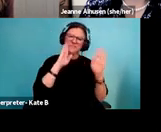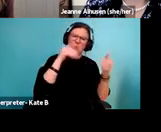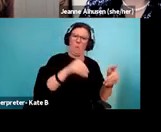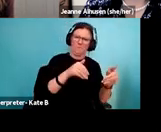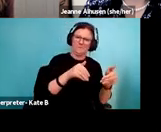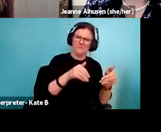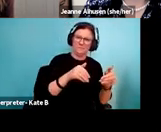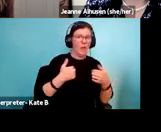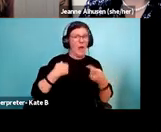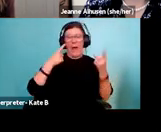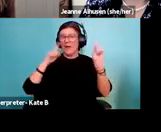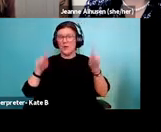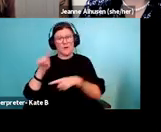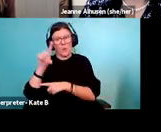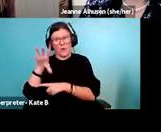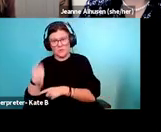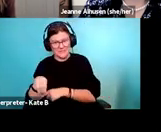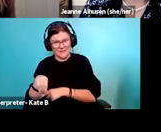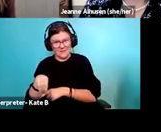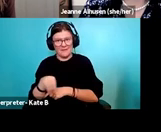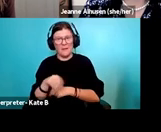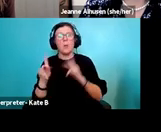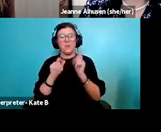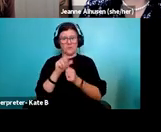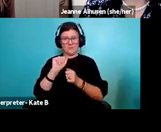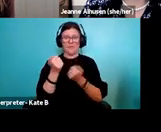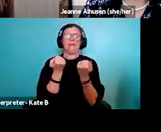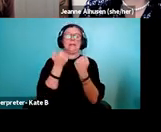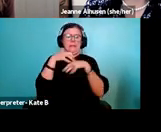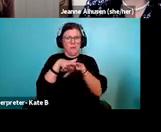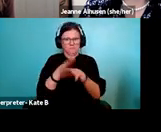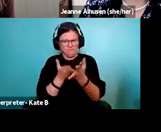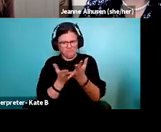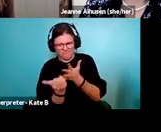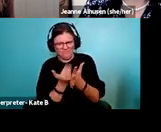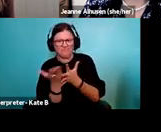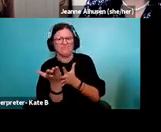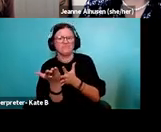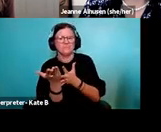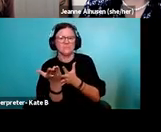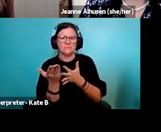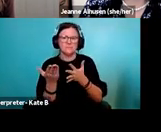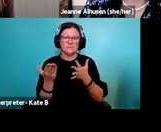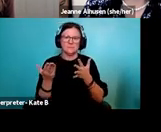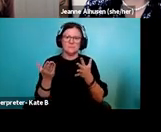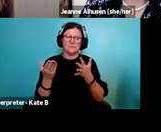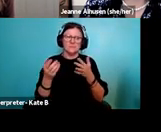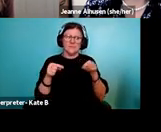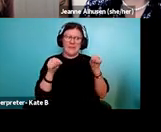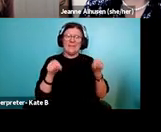So I agree totally that this needs to be integrated. This is a very common issue in the healthcare